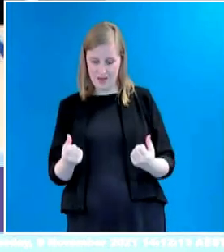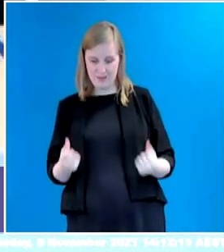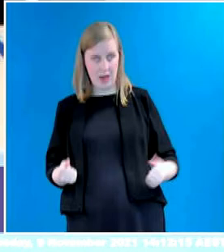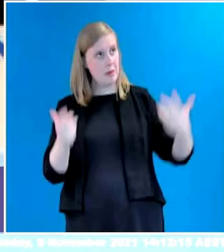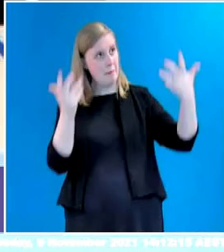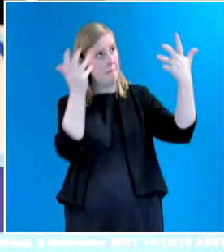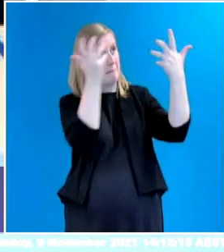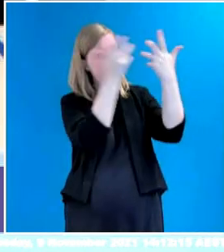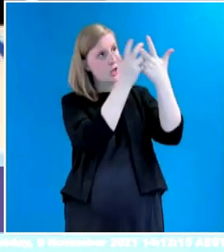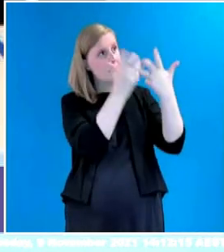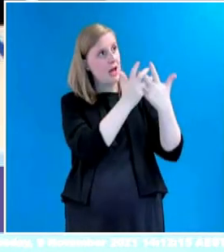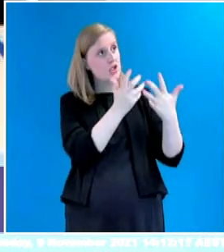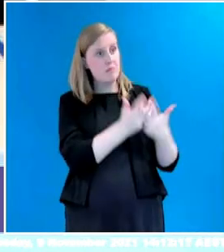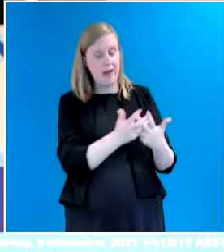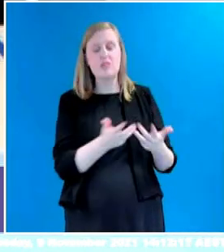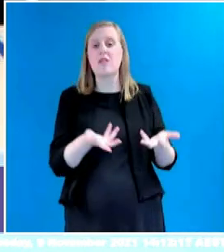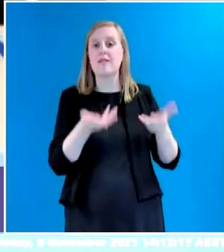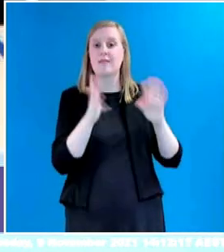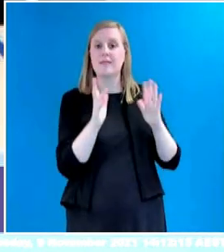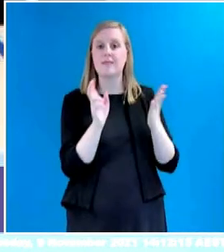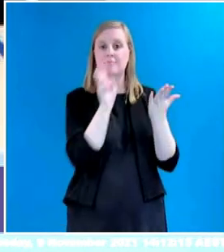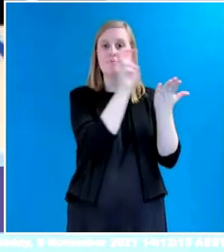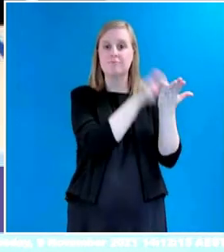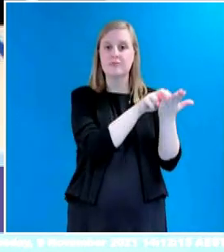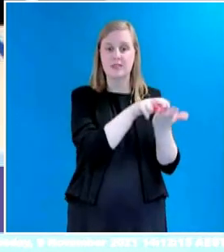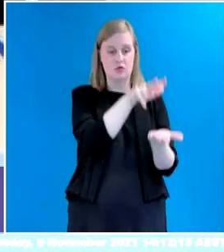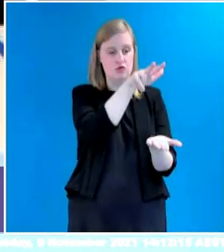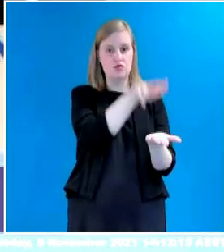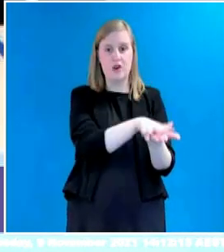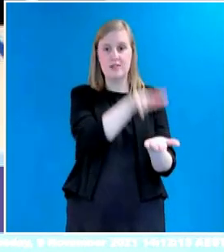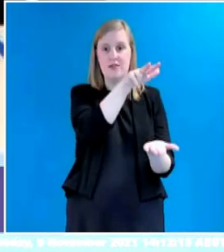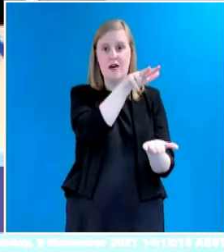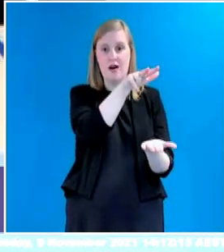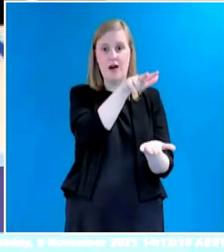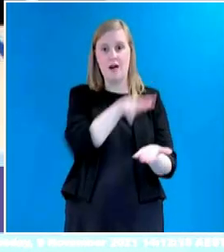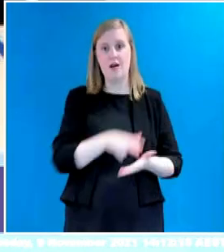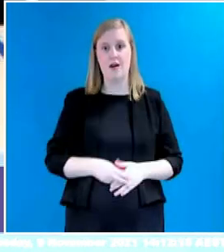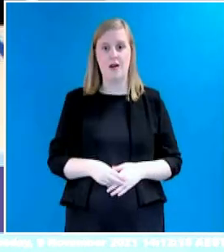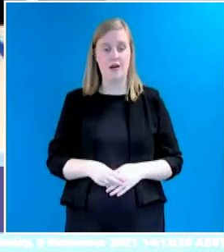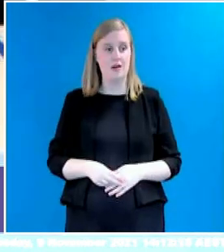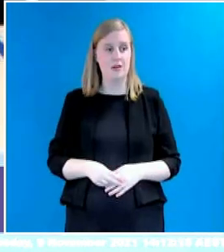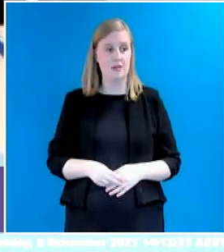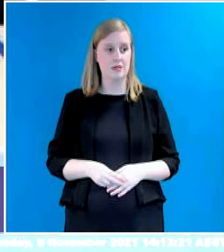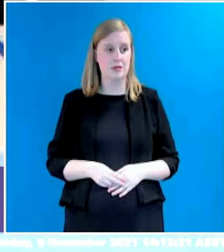treaty it is proposing to ratify. I don't know whether you heard Professor Byrnes' evidence